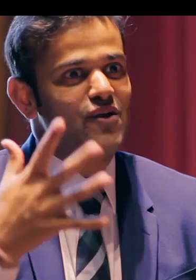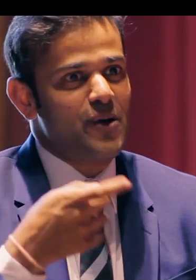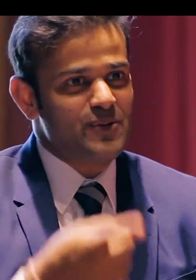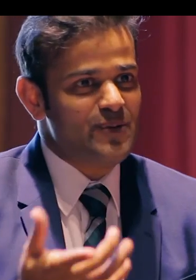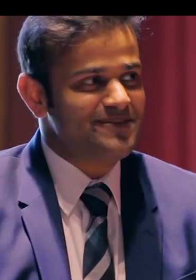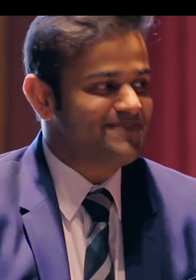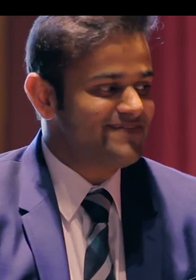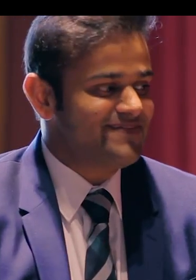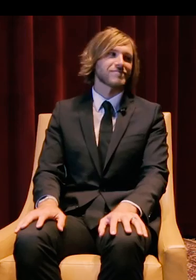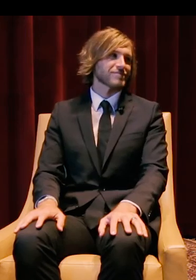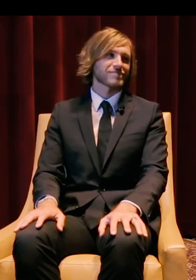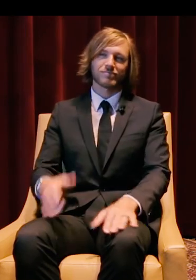I learned a lot from you.